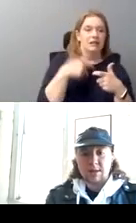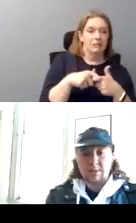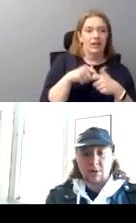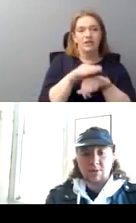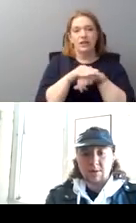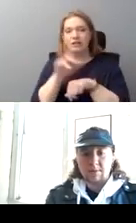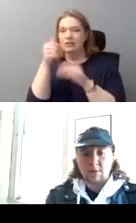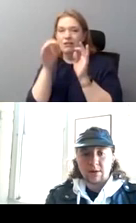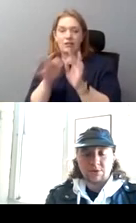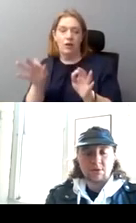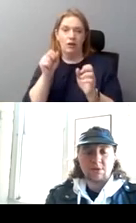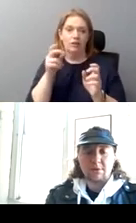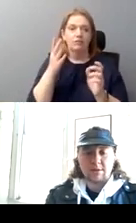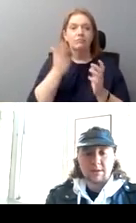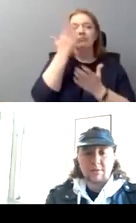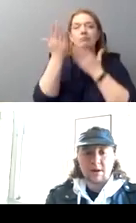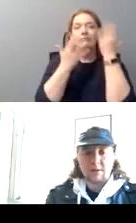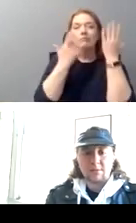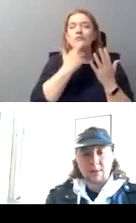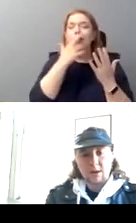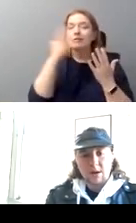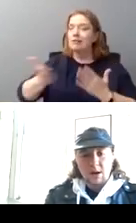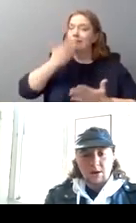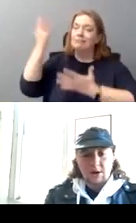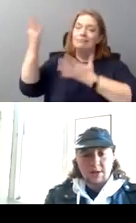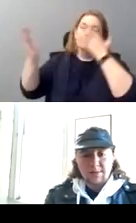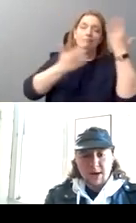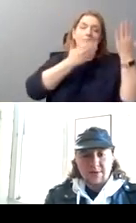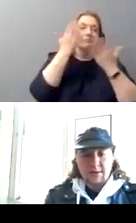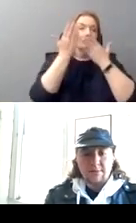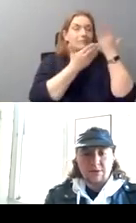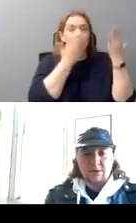smells coming from the restaurant serving Mexican fare. The current demographics of the mission